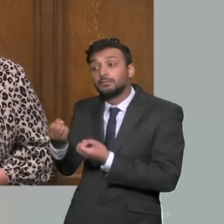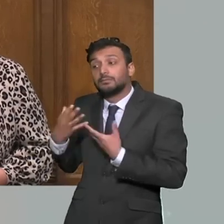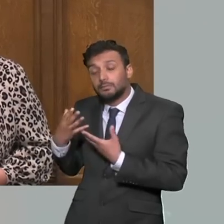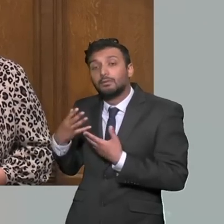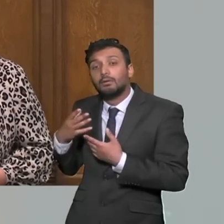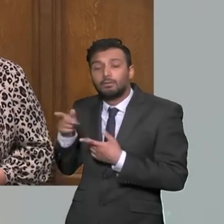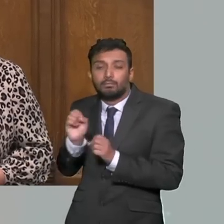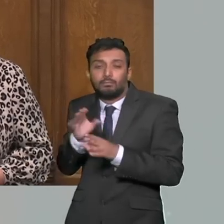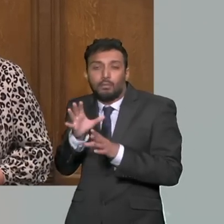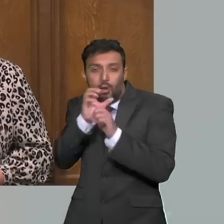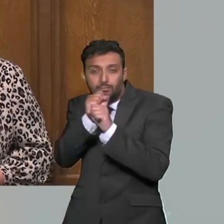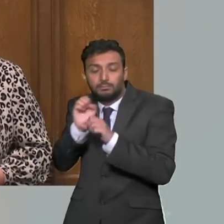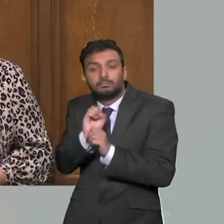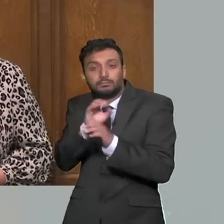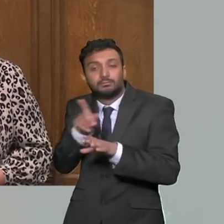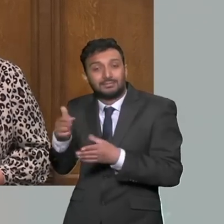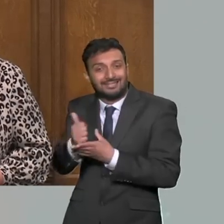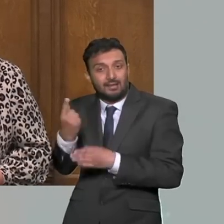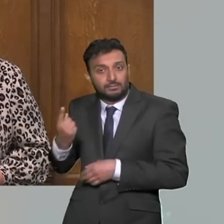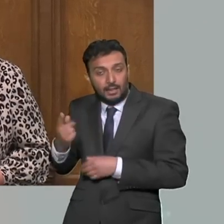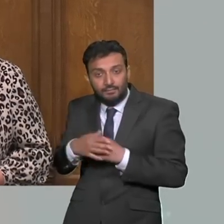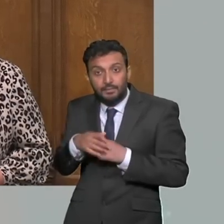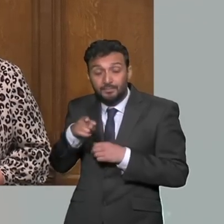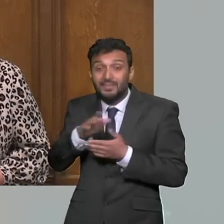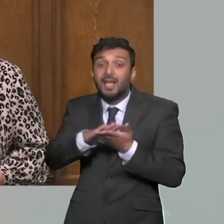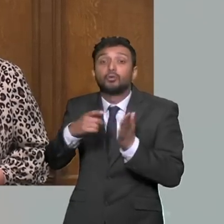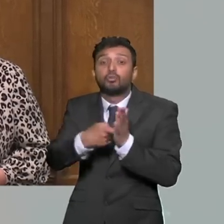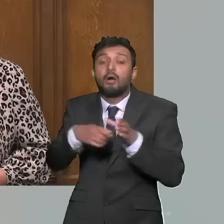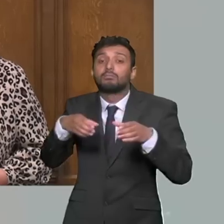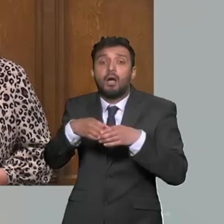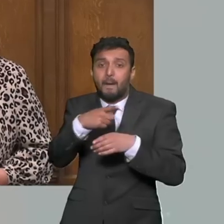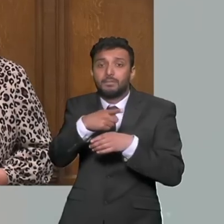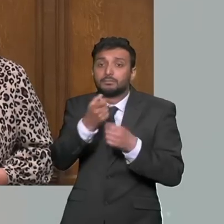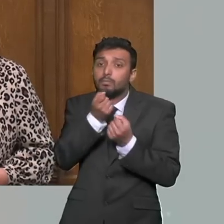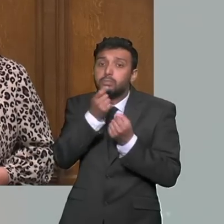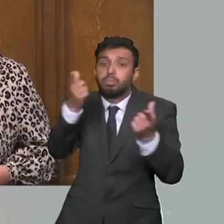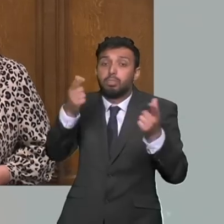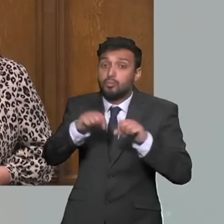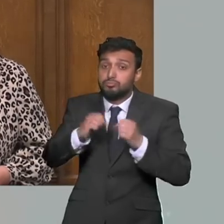That confidence was breached by the HR department at the Foreign and Commonwealth Office.